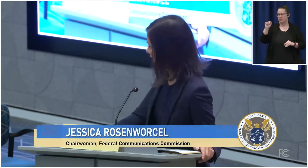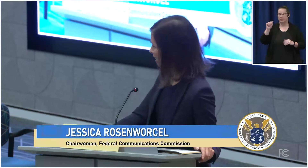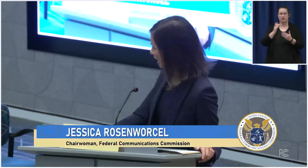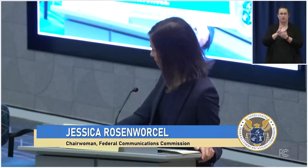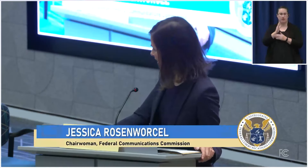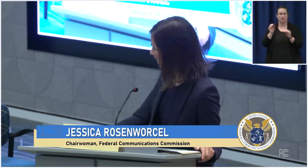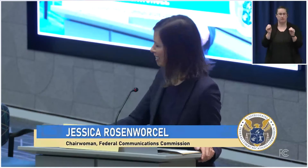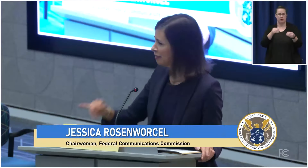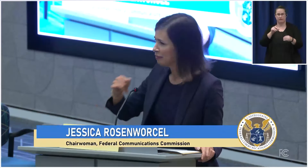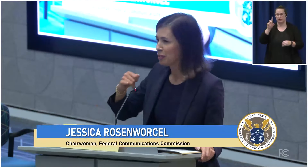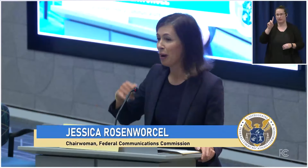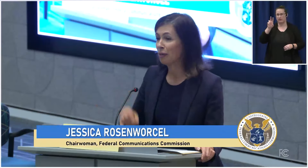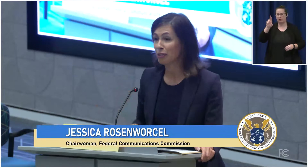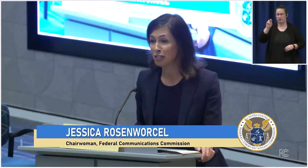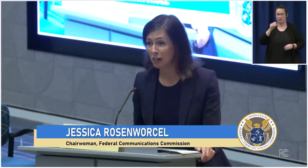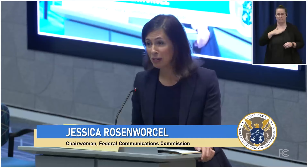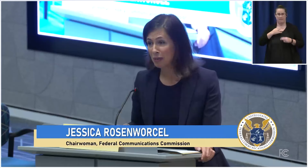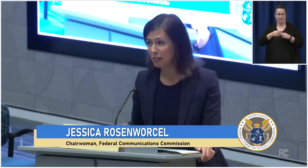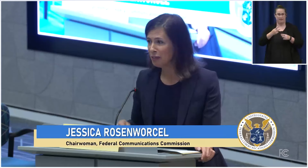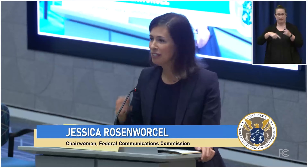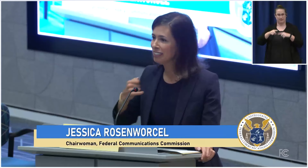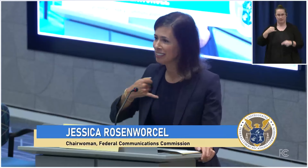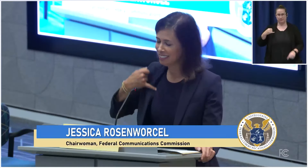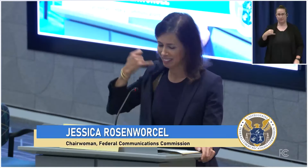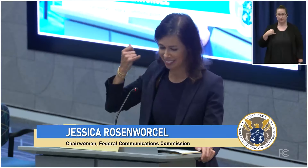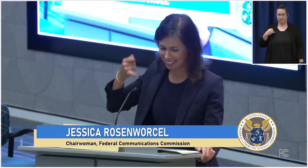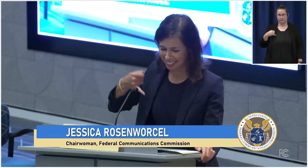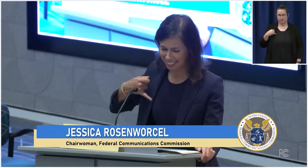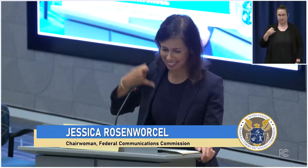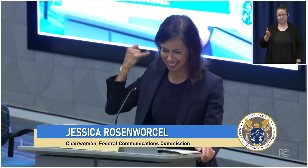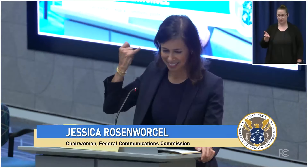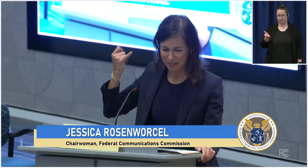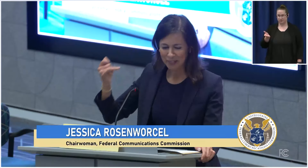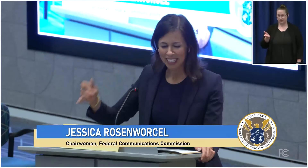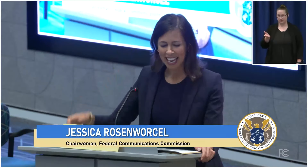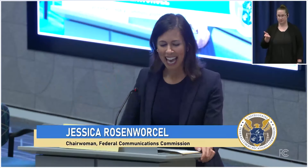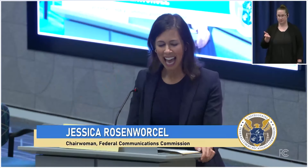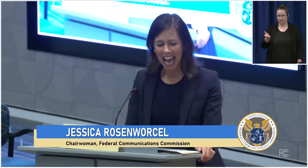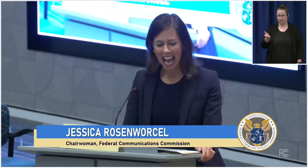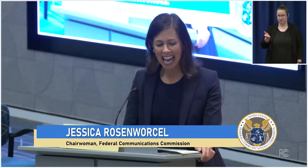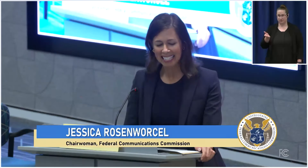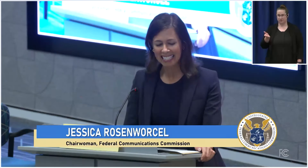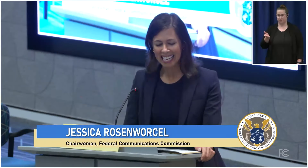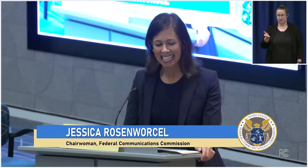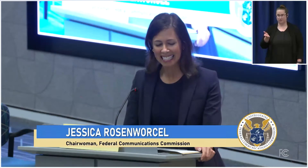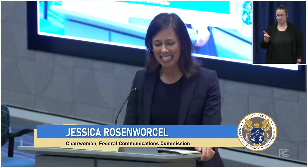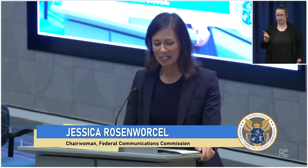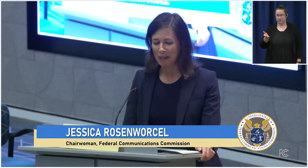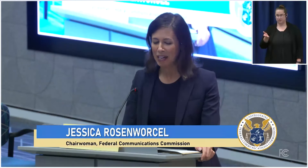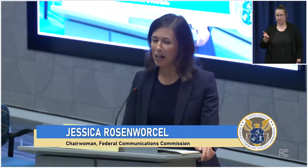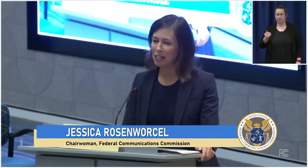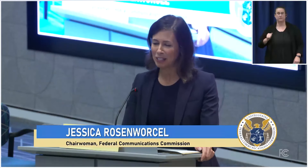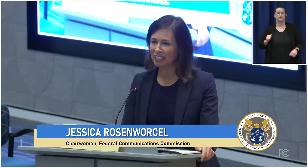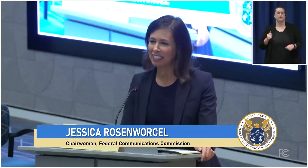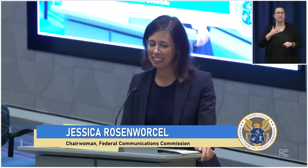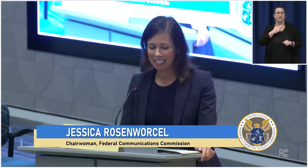THE FEDERAL COMMUNICATIONS COMMISSION. AND IT'S A DELIGHT TO HAVE